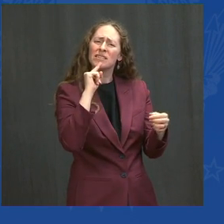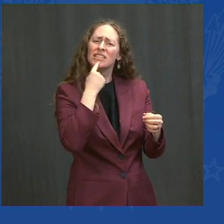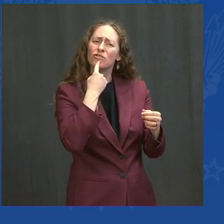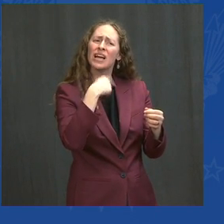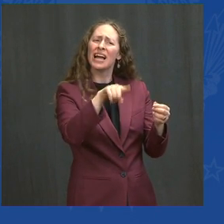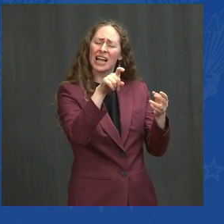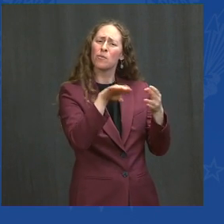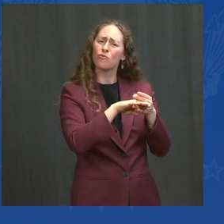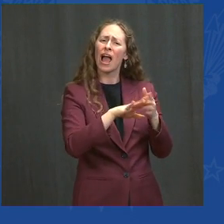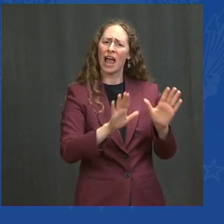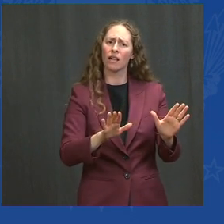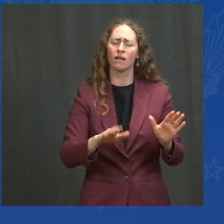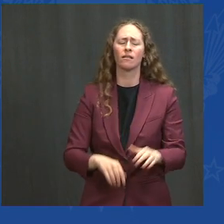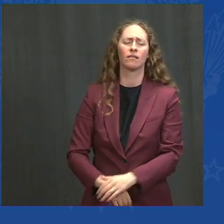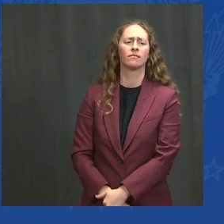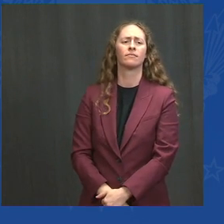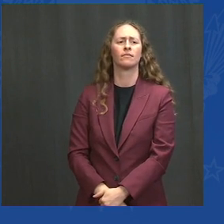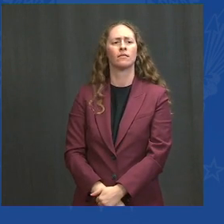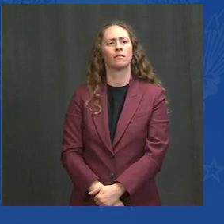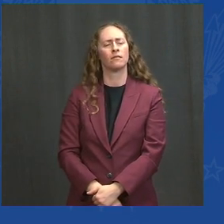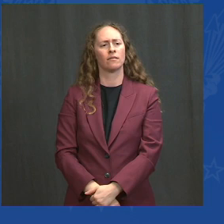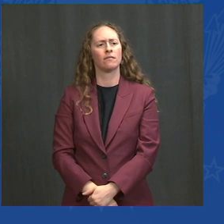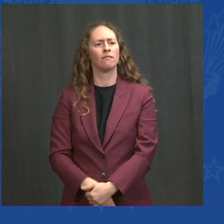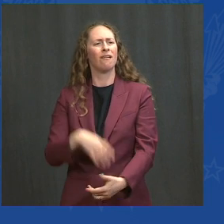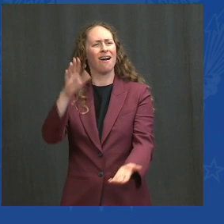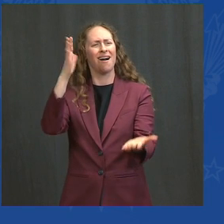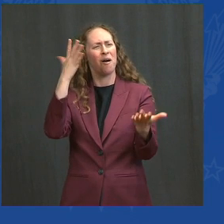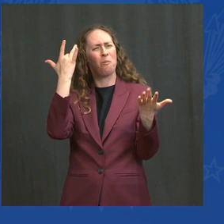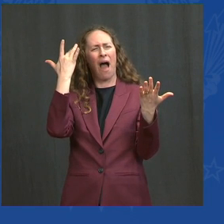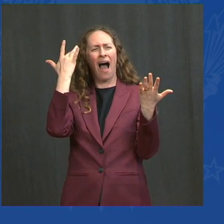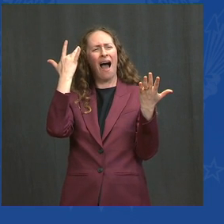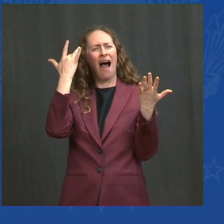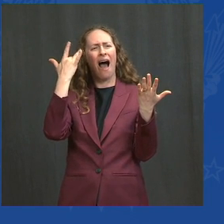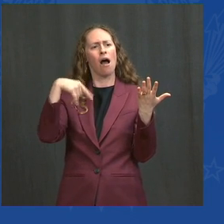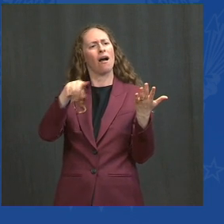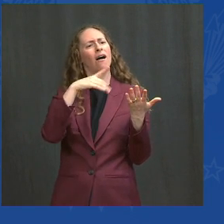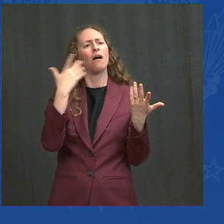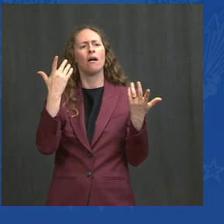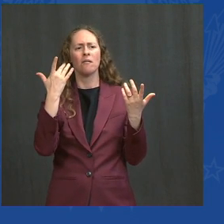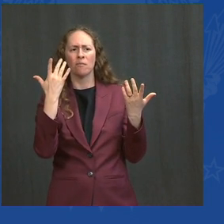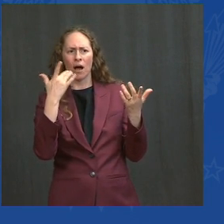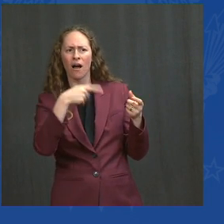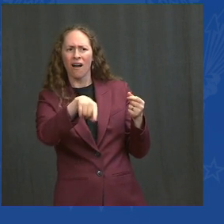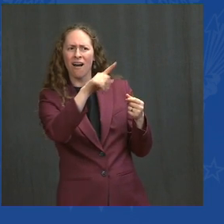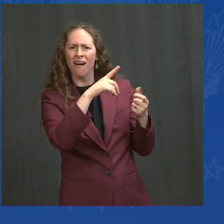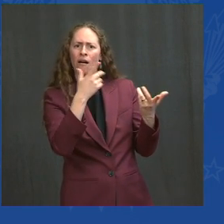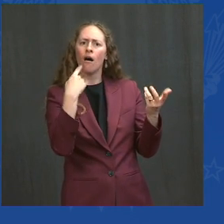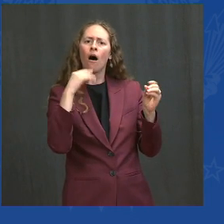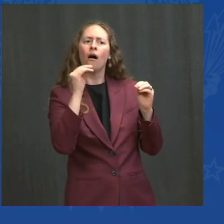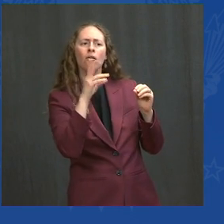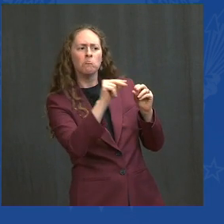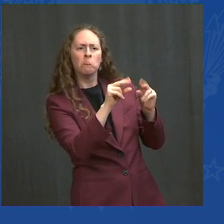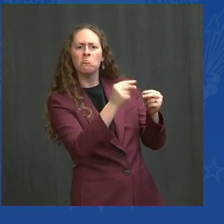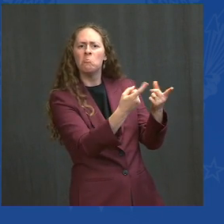Why is this not a tax break for working folks, when the stuff we give to the super wealthy